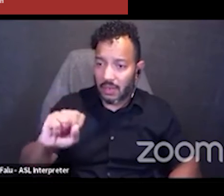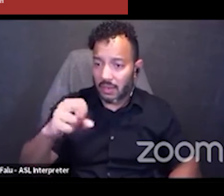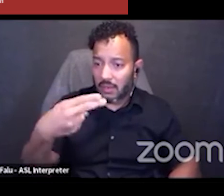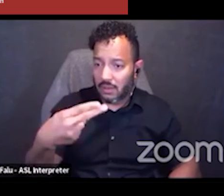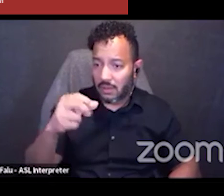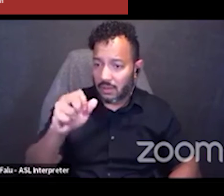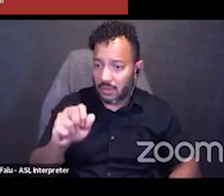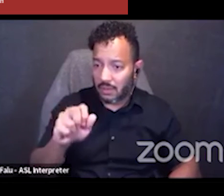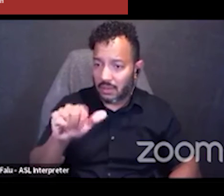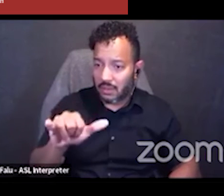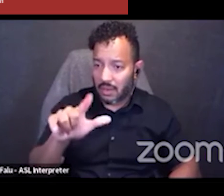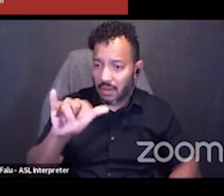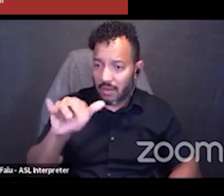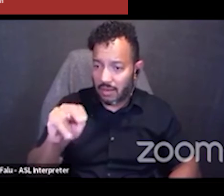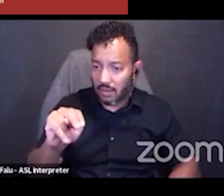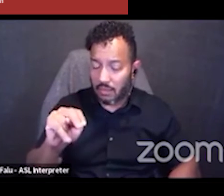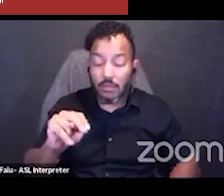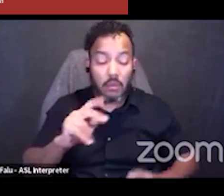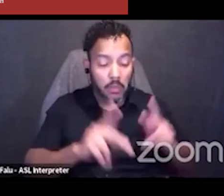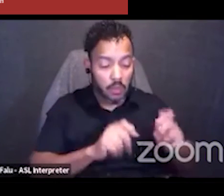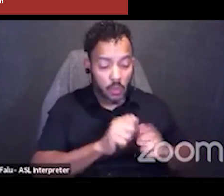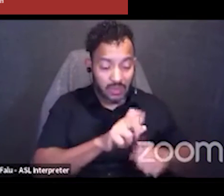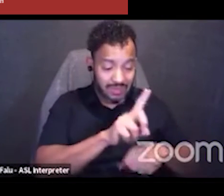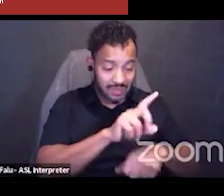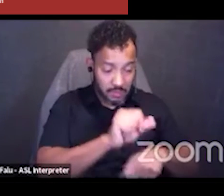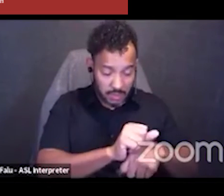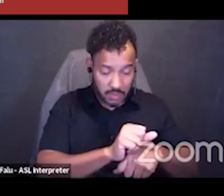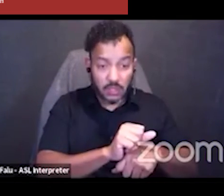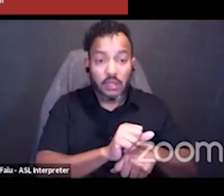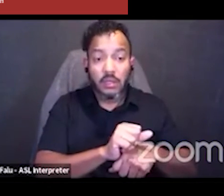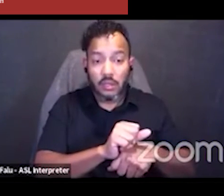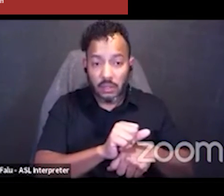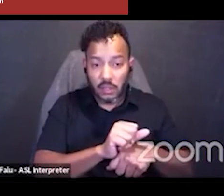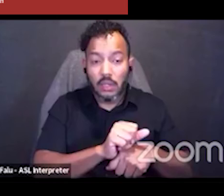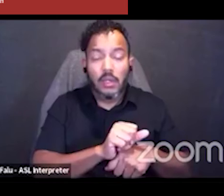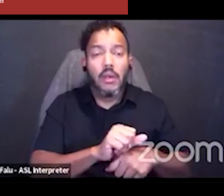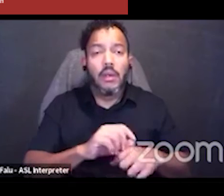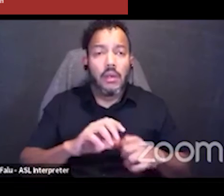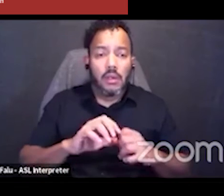should this inform our -- how our federal government responds to disasters.